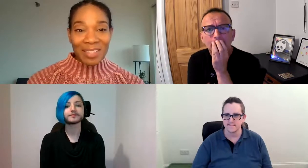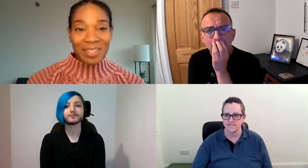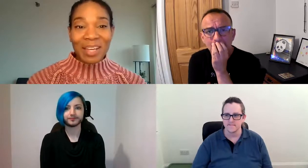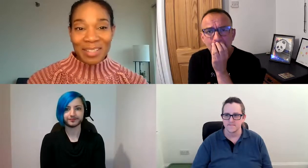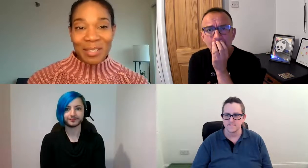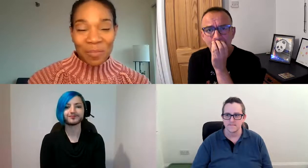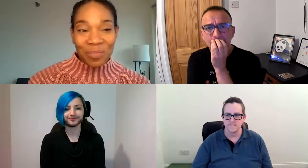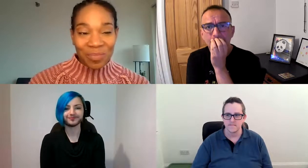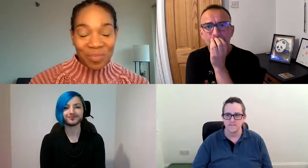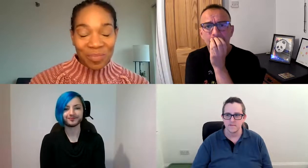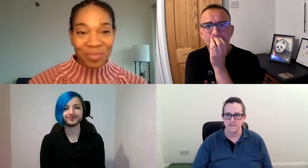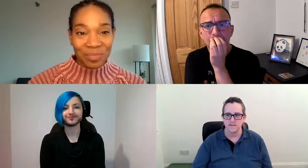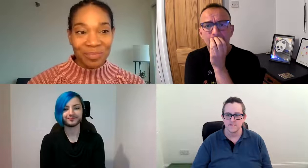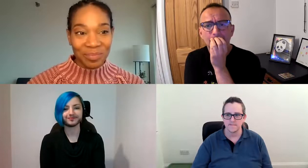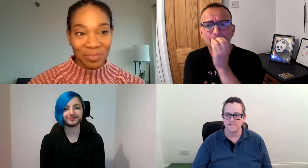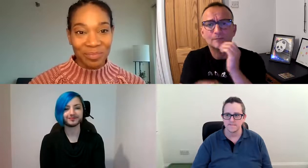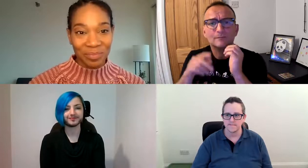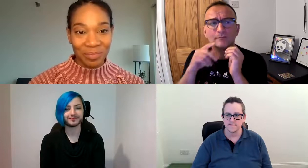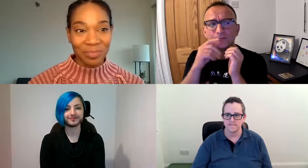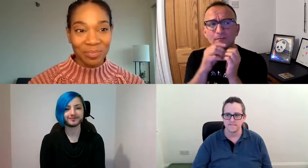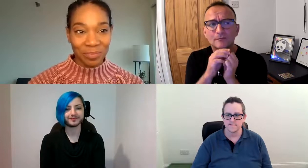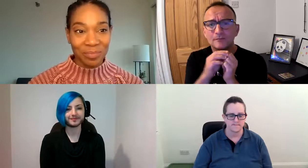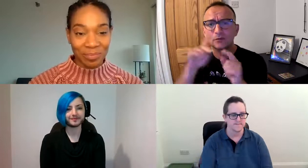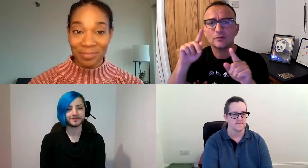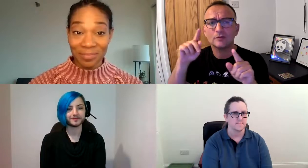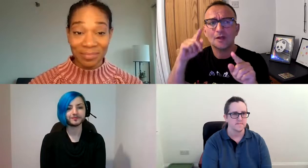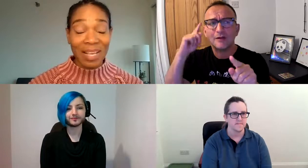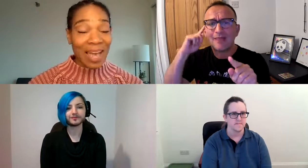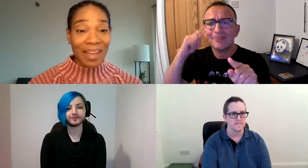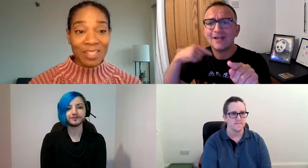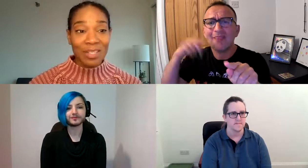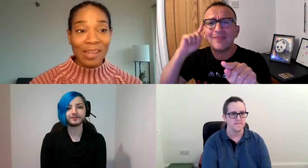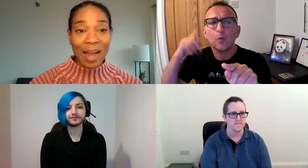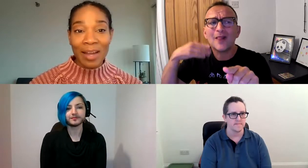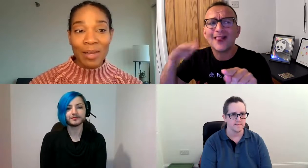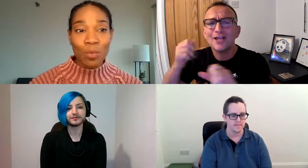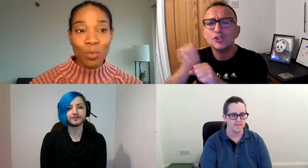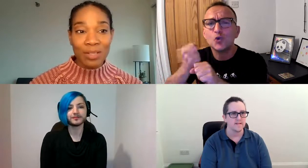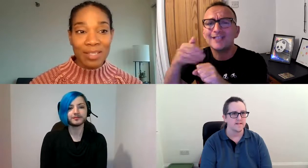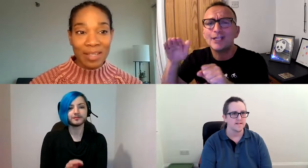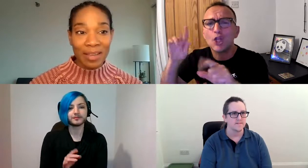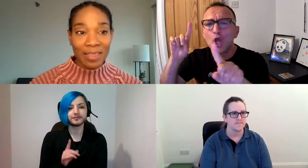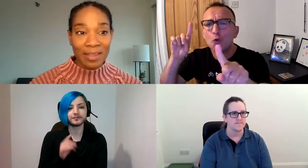Gorgie go you don't have to stay on camera all of the time.